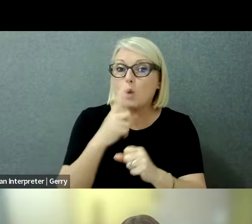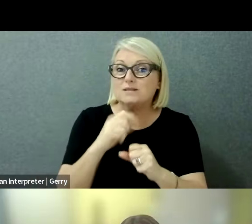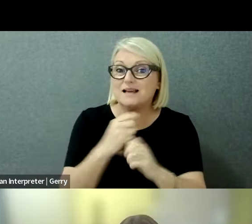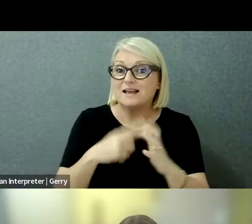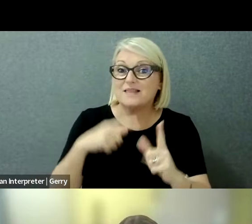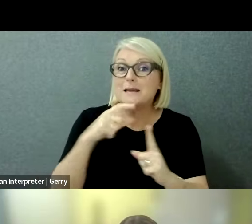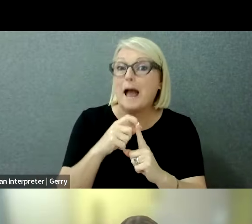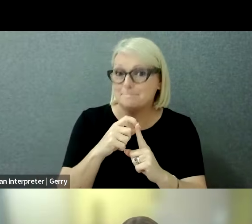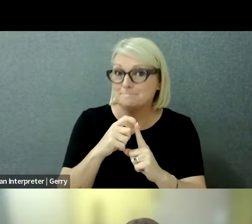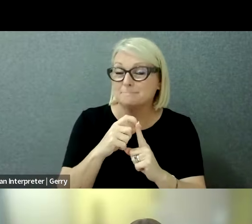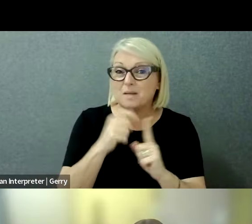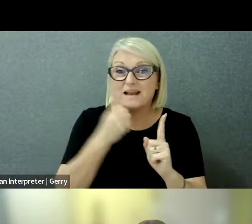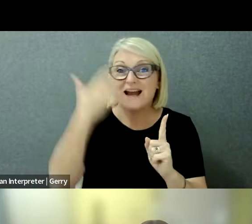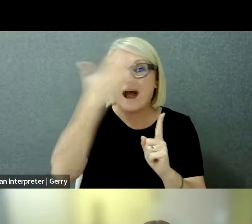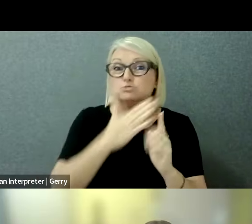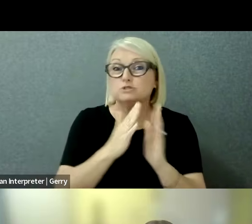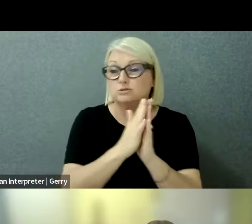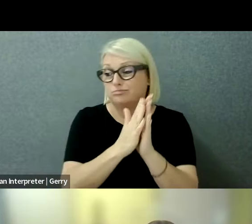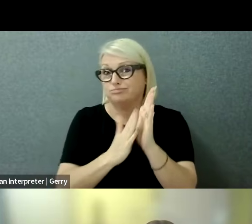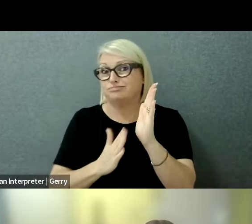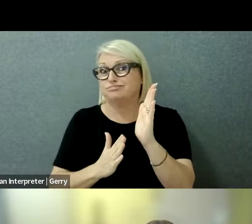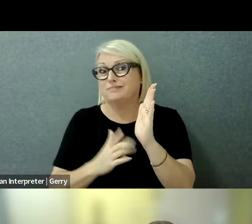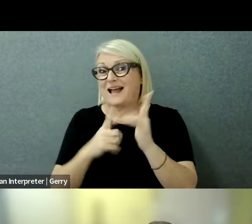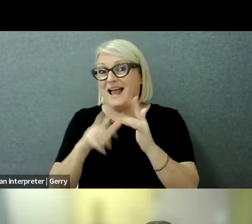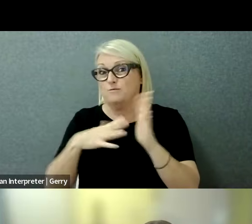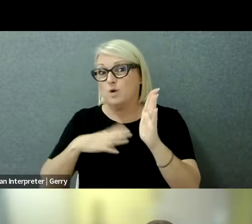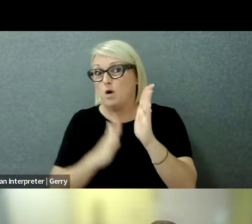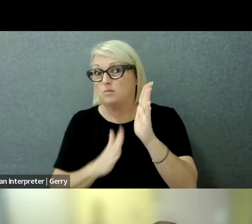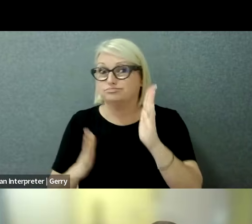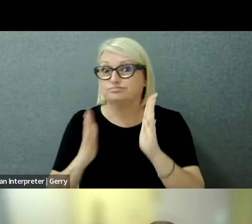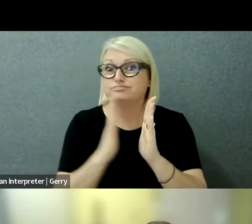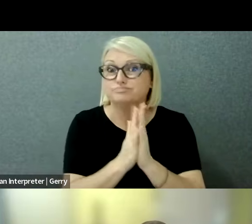meet the needs of these families. That is not, I'm going to give everybody else something different.